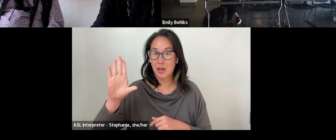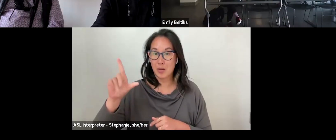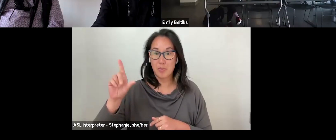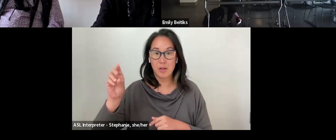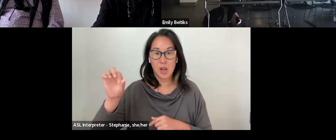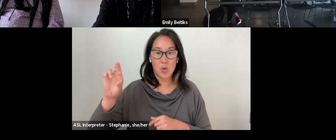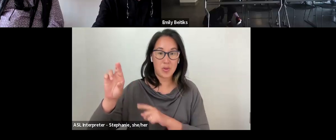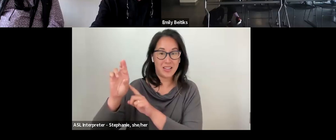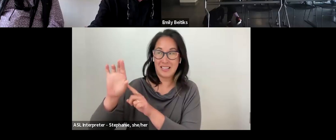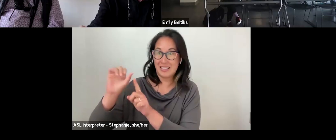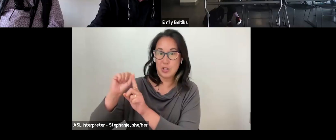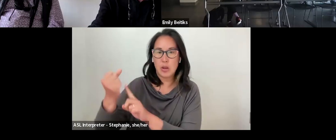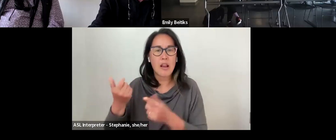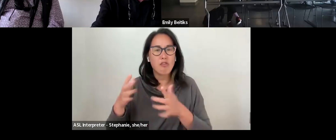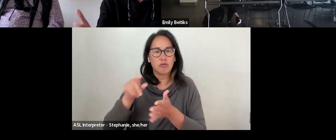But there are really only six.